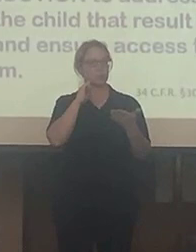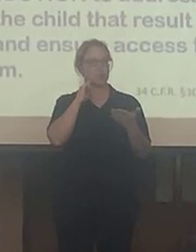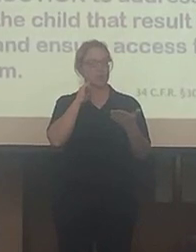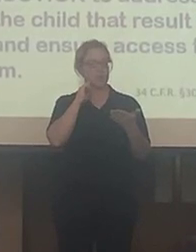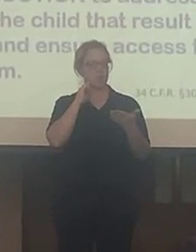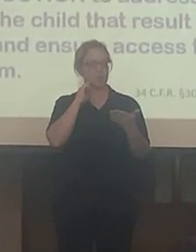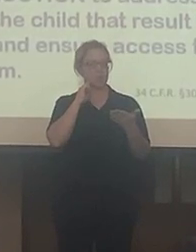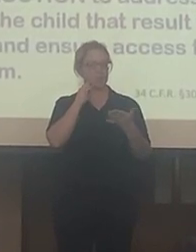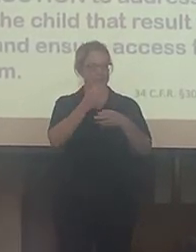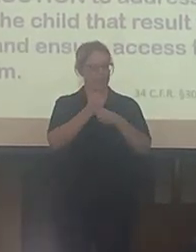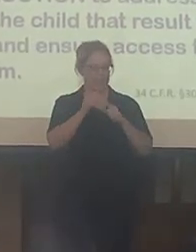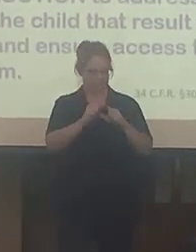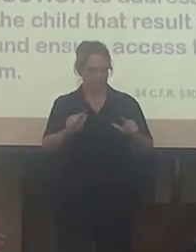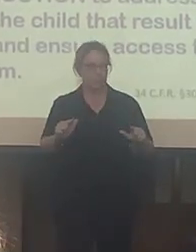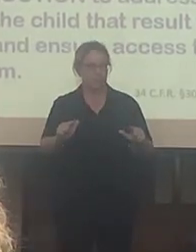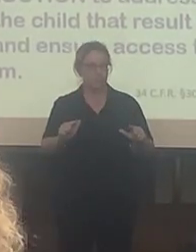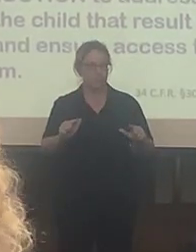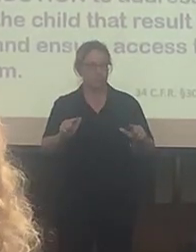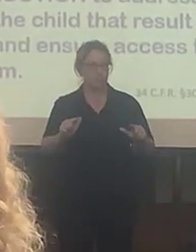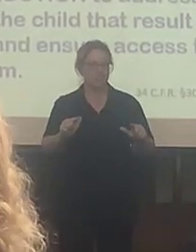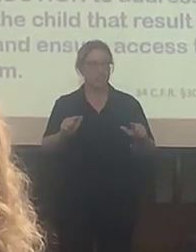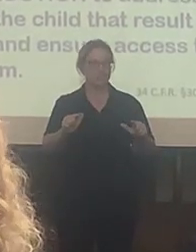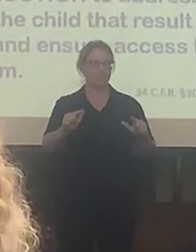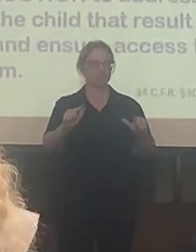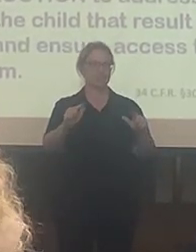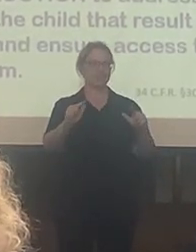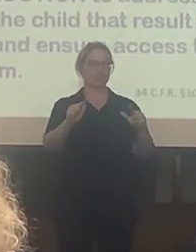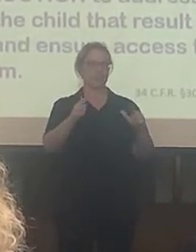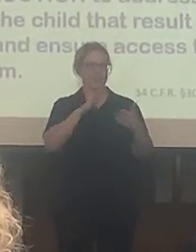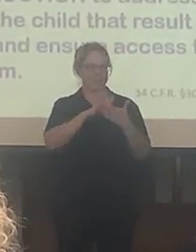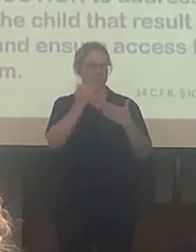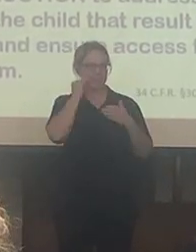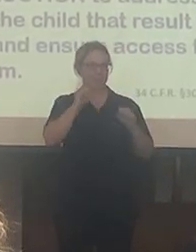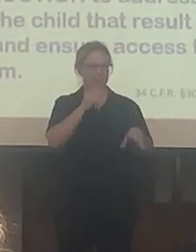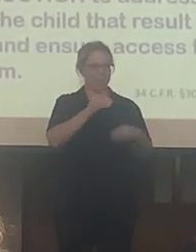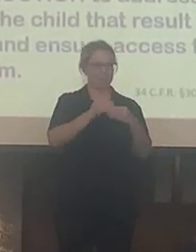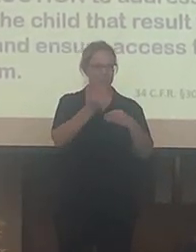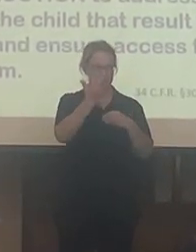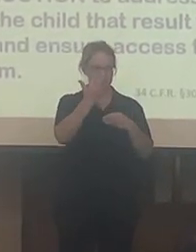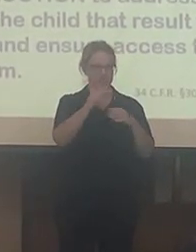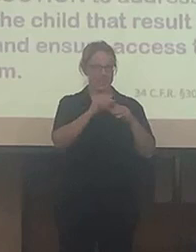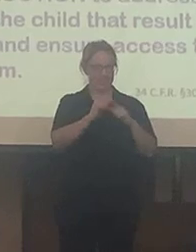a language you know yeah it'd be nice if we get three languages but it's a simple but it's also